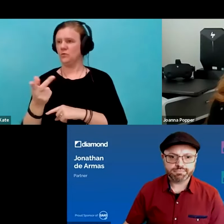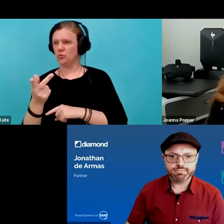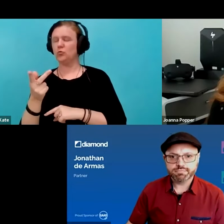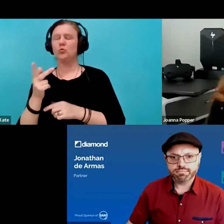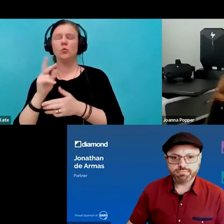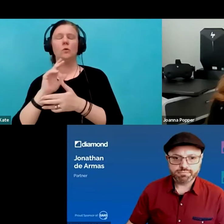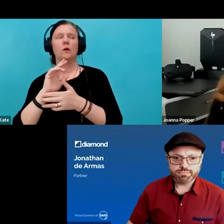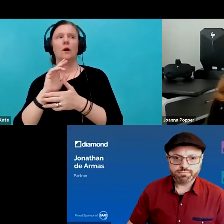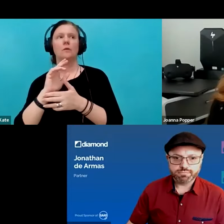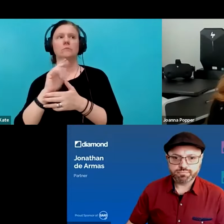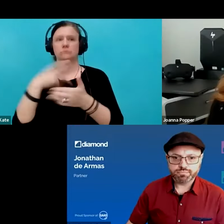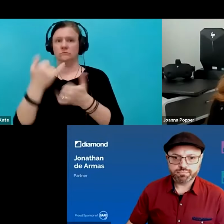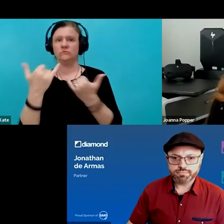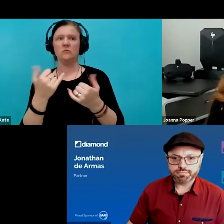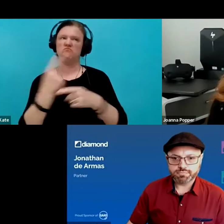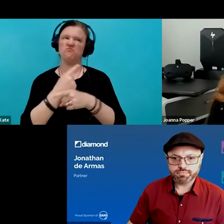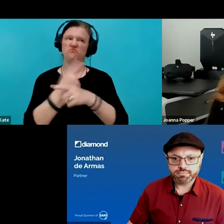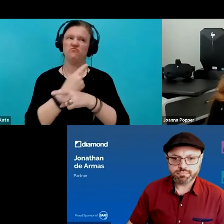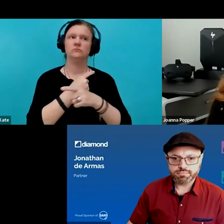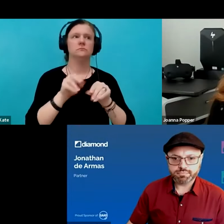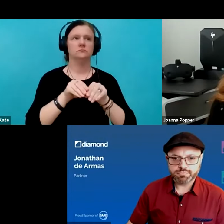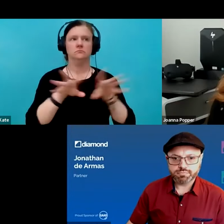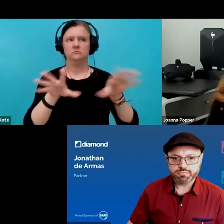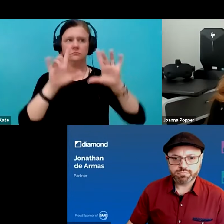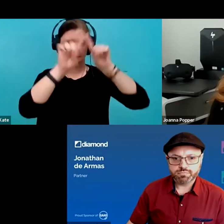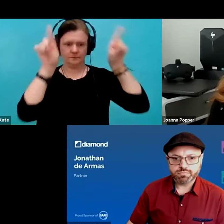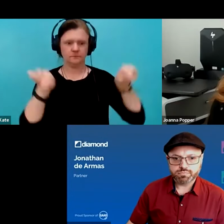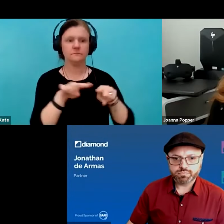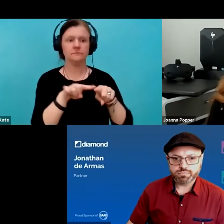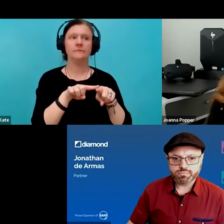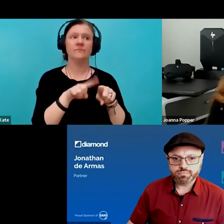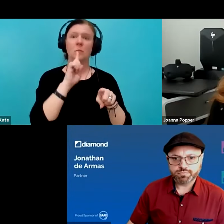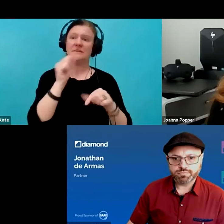distribution point. But again, the artists are taking into account that